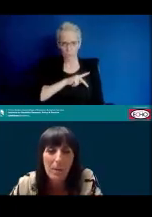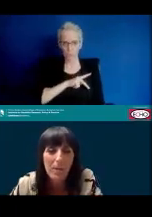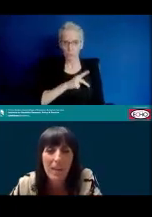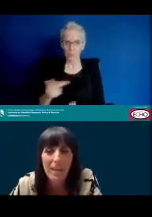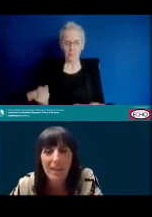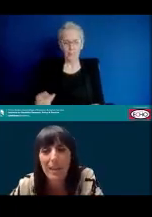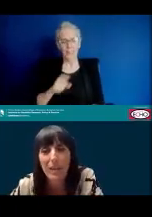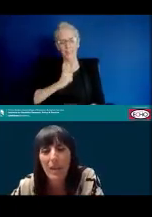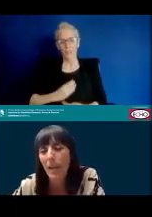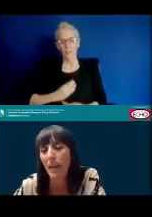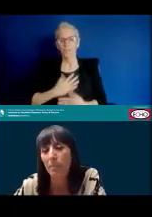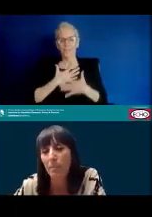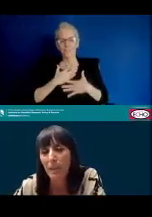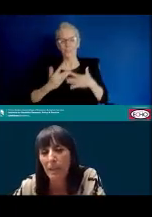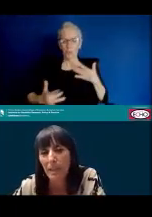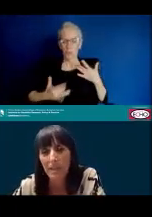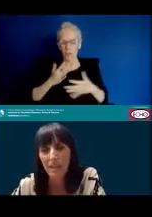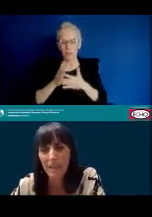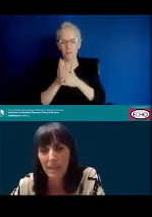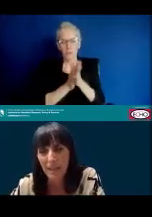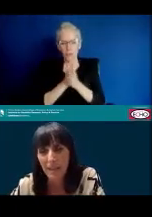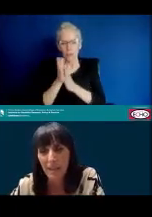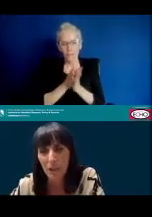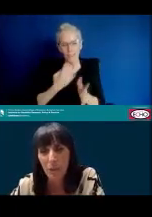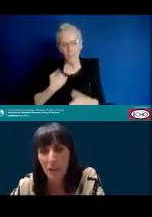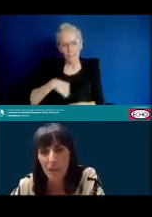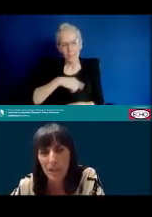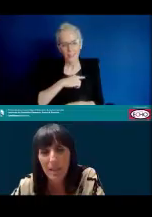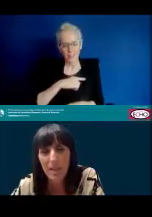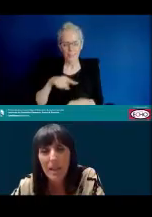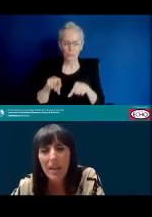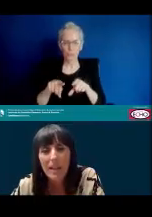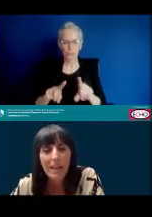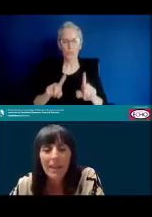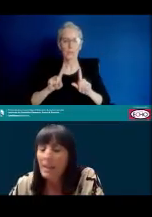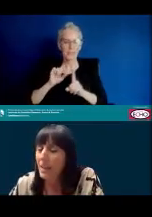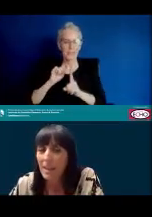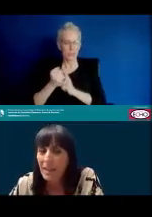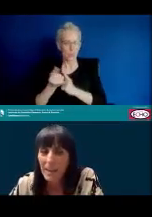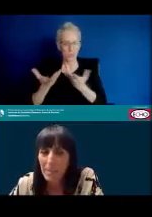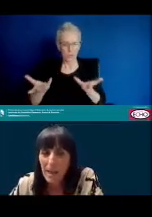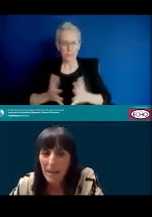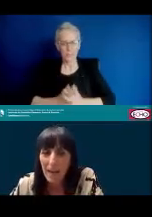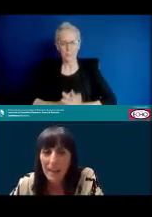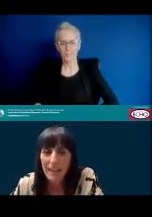motivates us in in situations. This isn't about adding